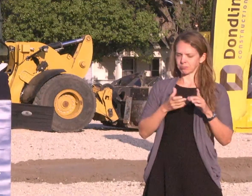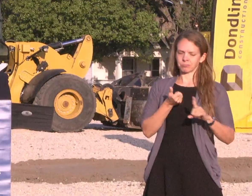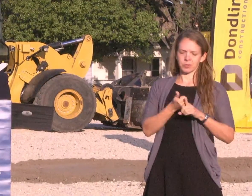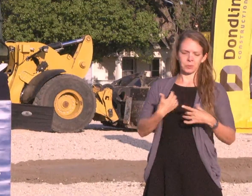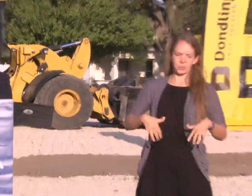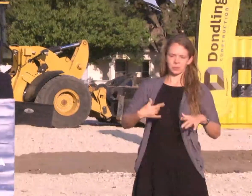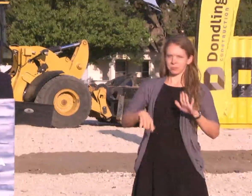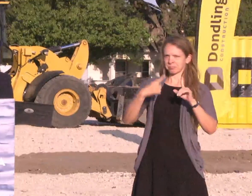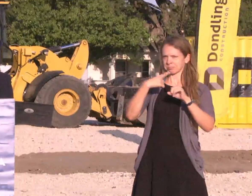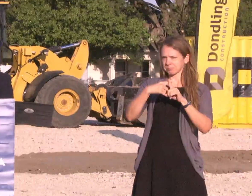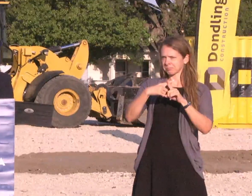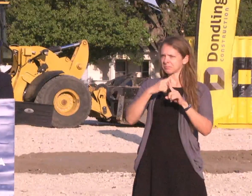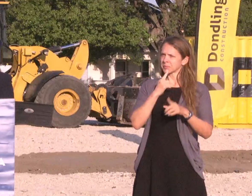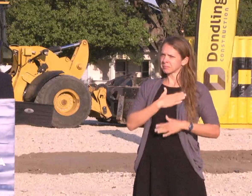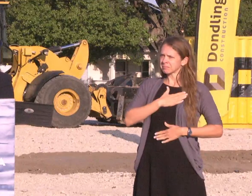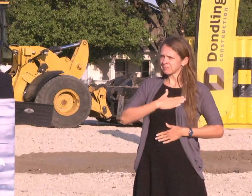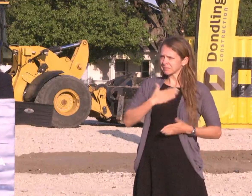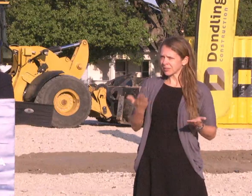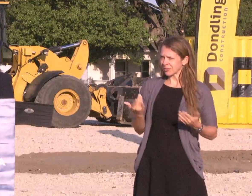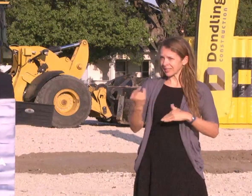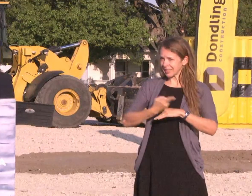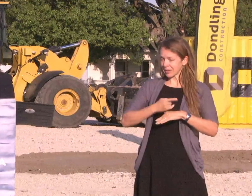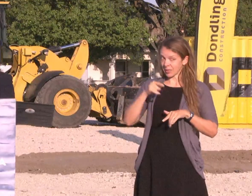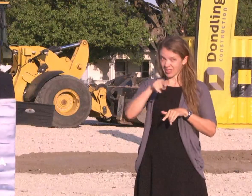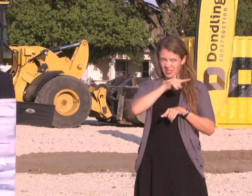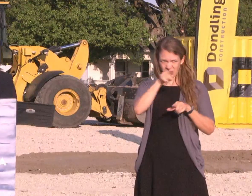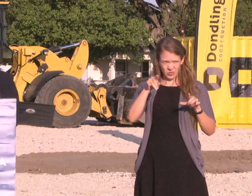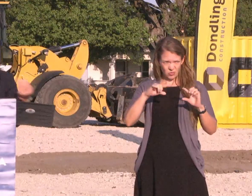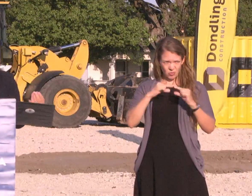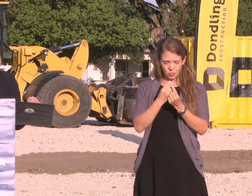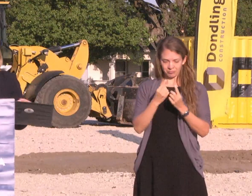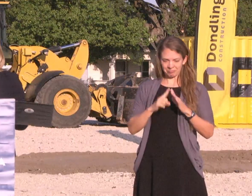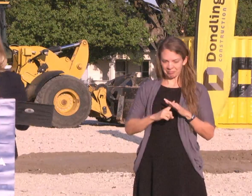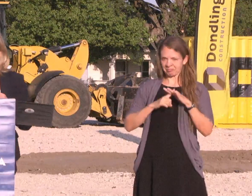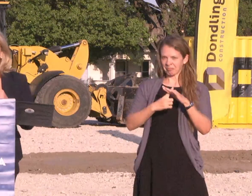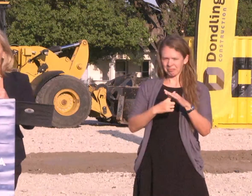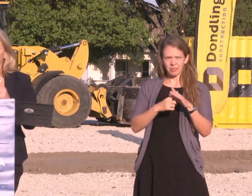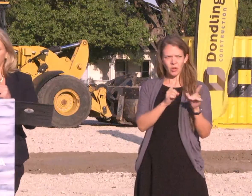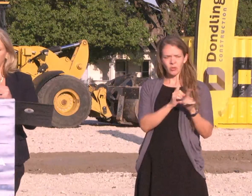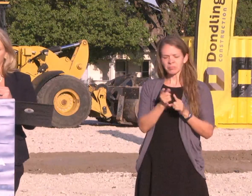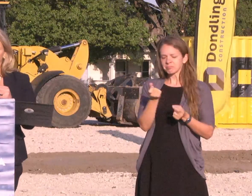here uh to be here today with this group to kick it off I also understand how important it is for